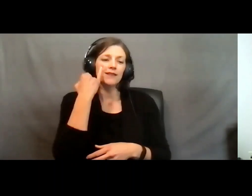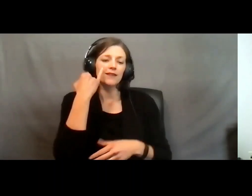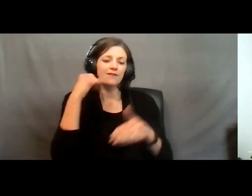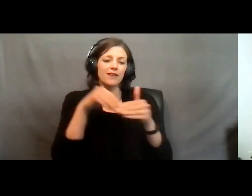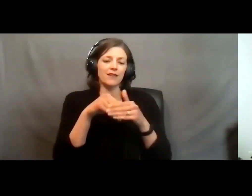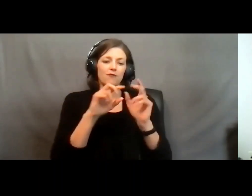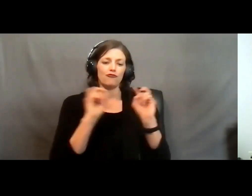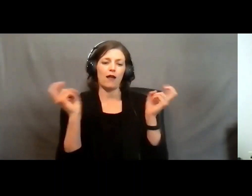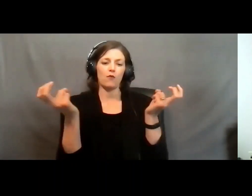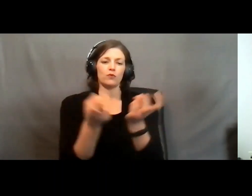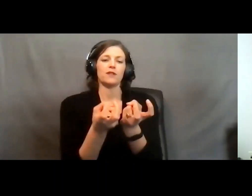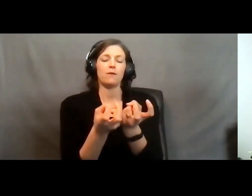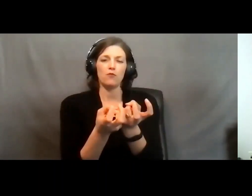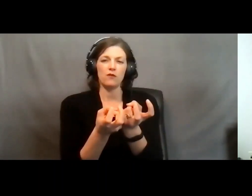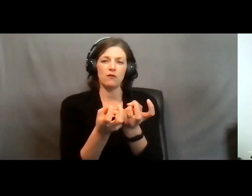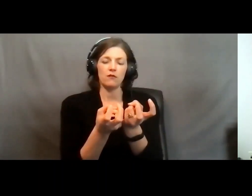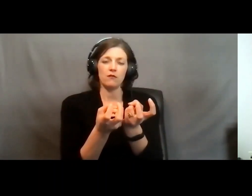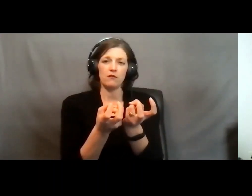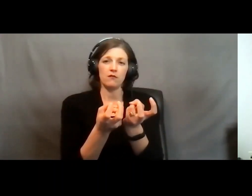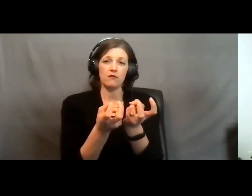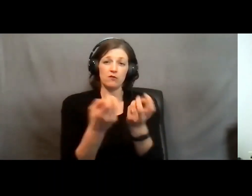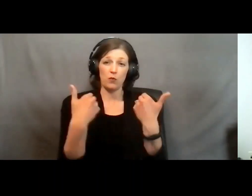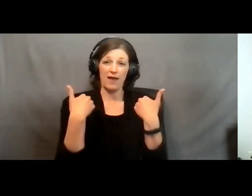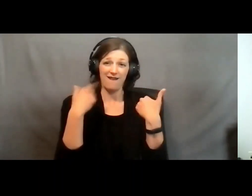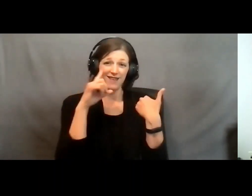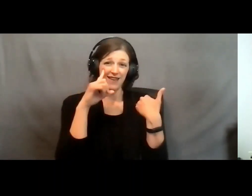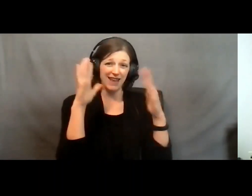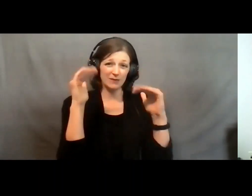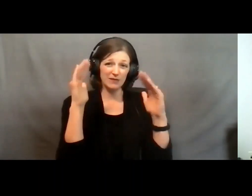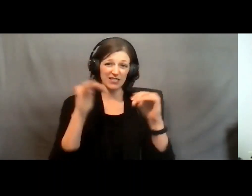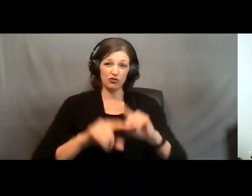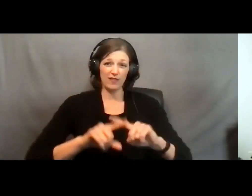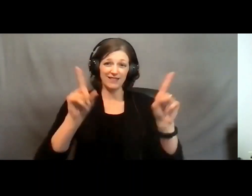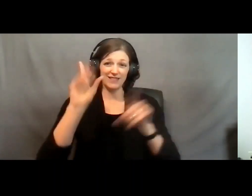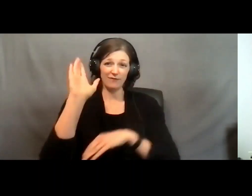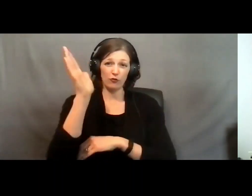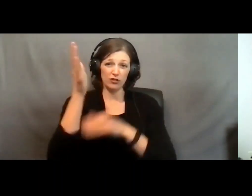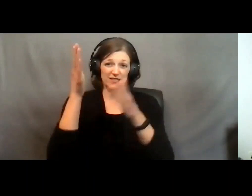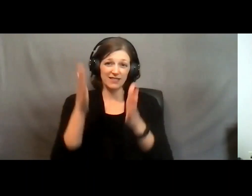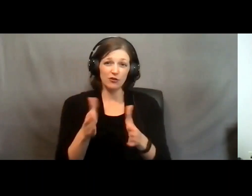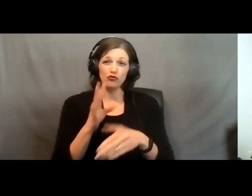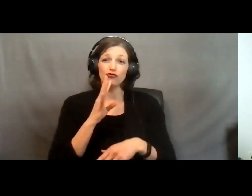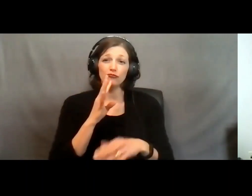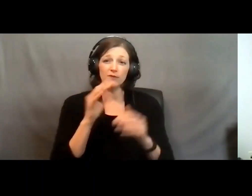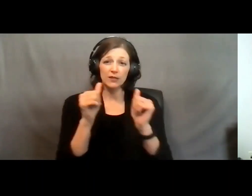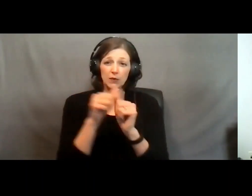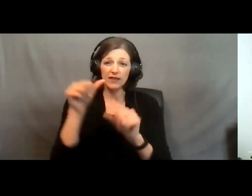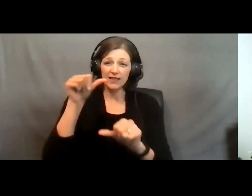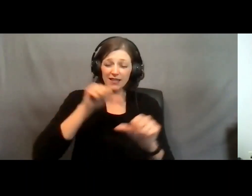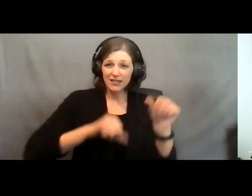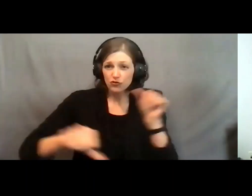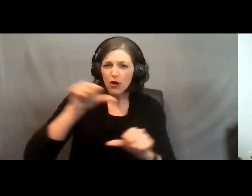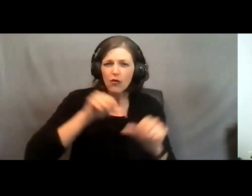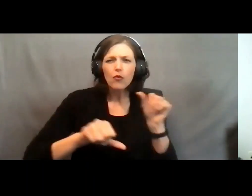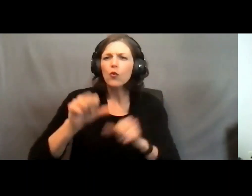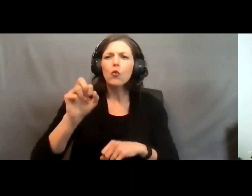if there's an expectation that 13:38:01 different presenters speak with one another or is it more 13:38:04 like a